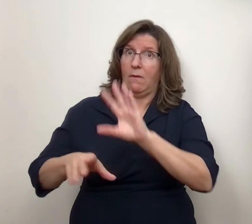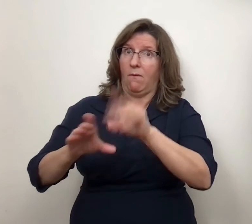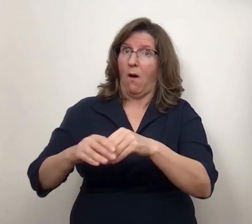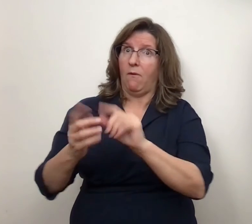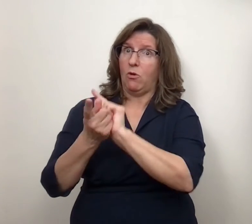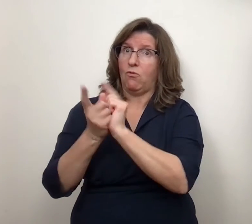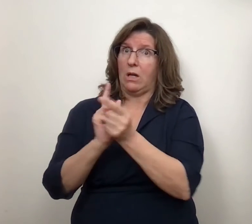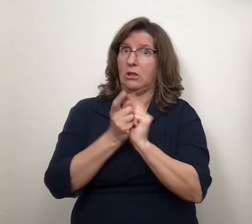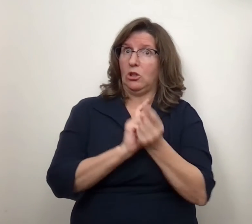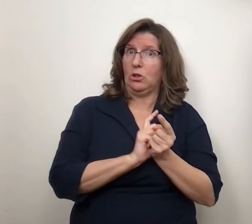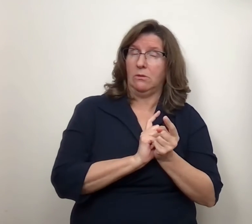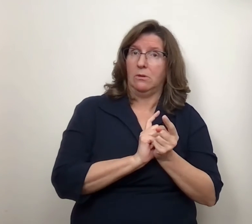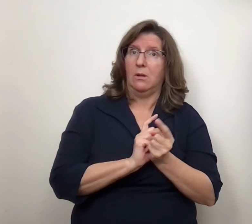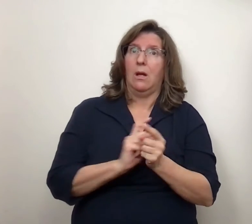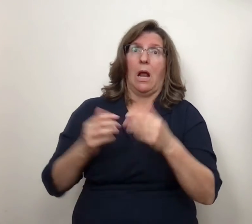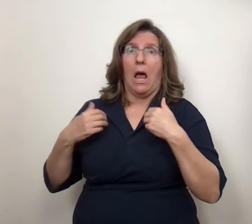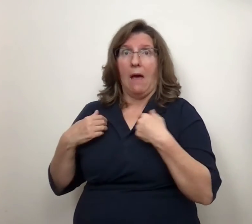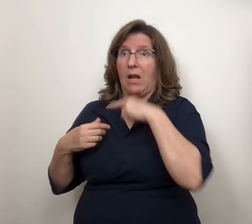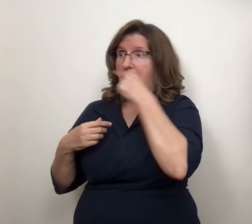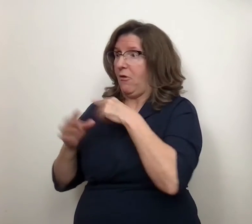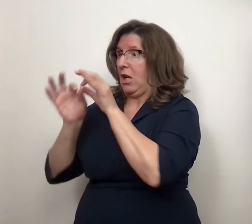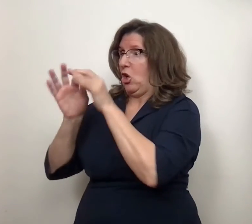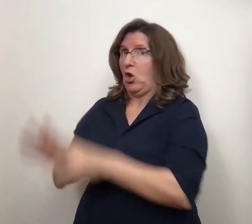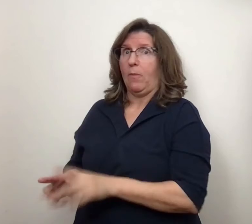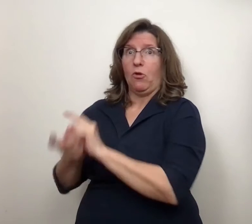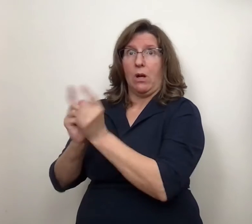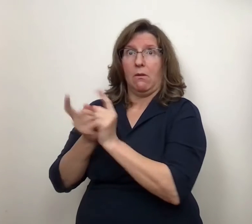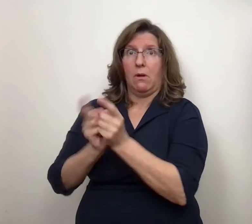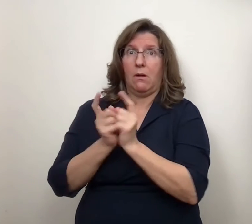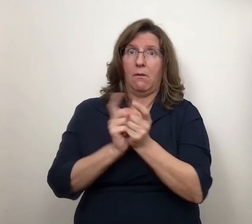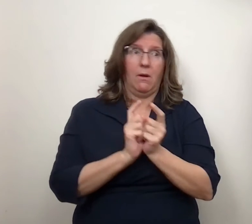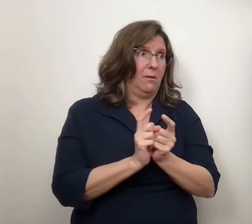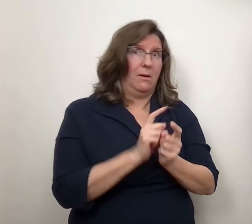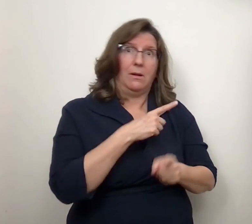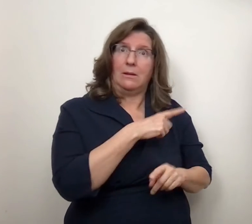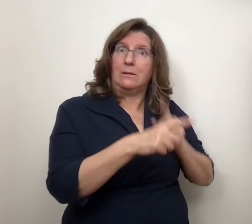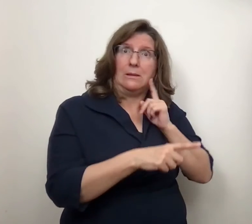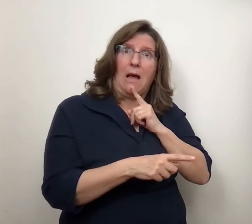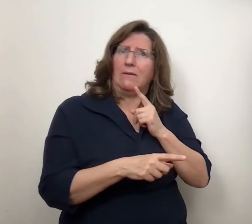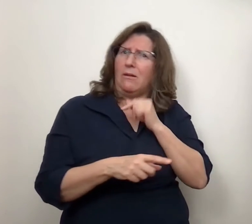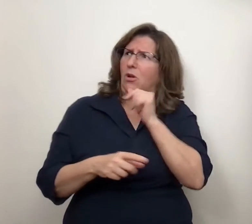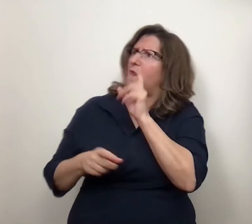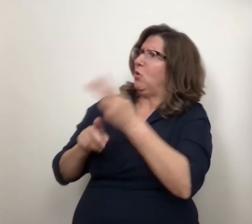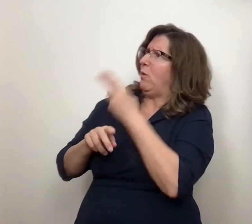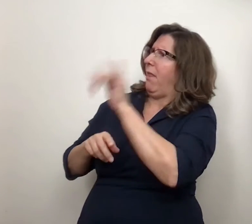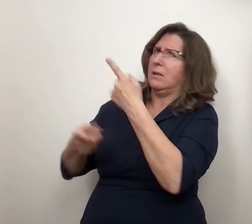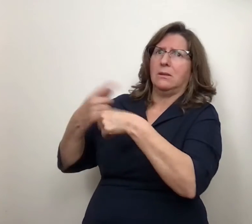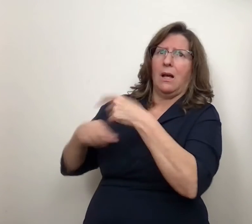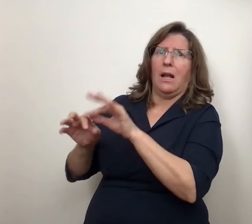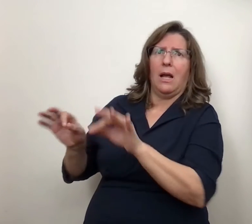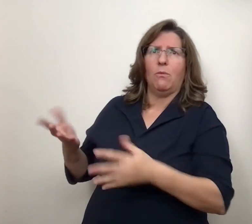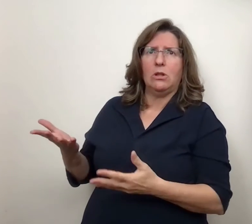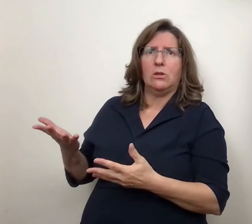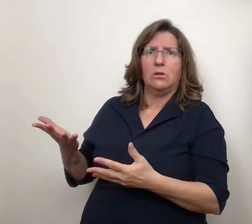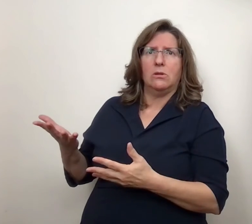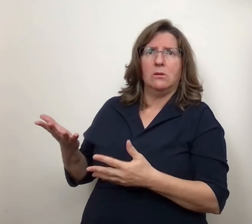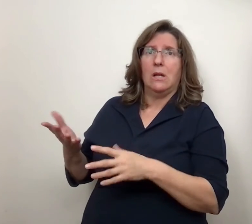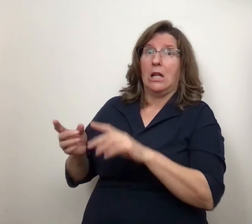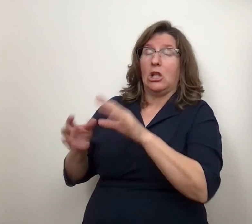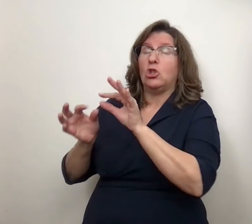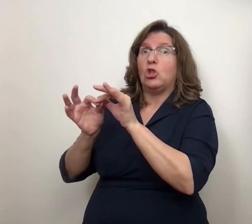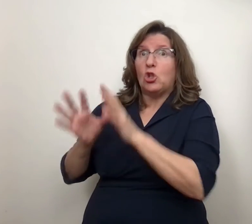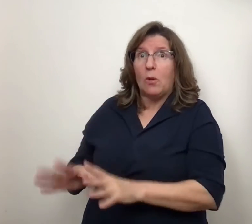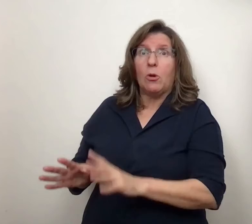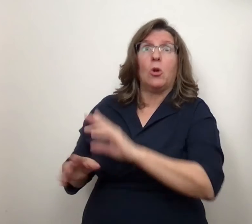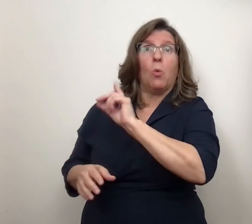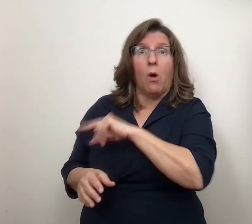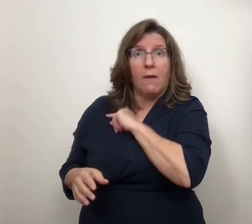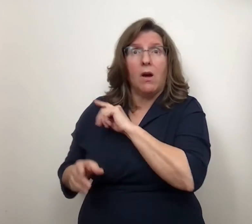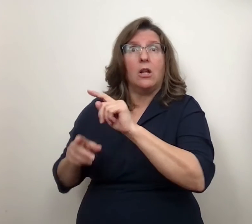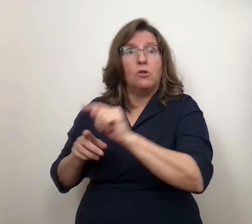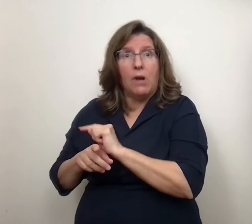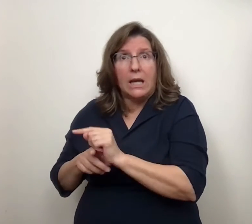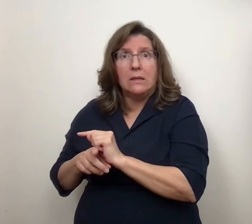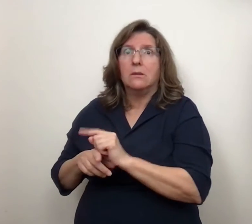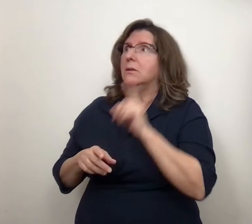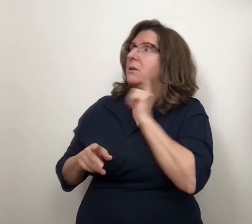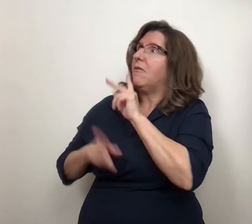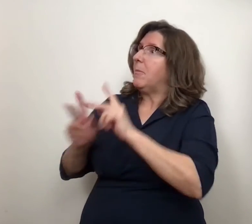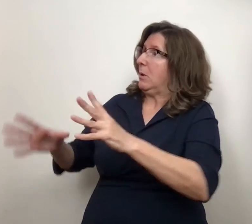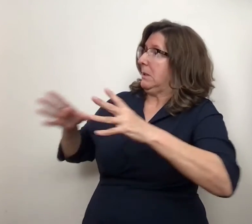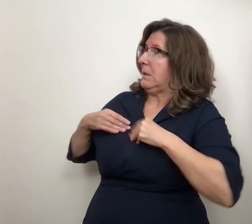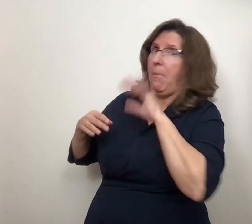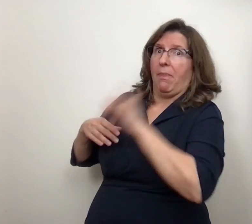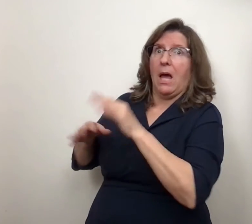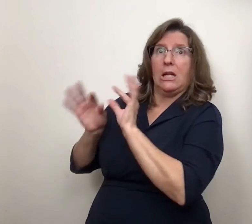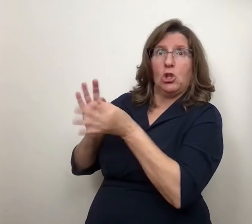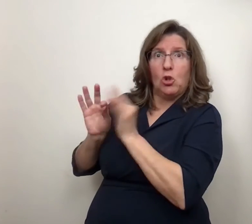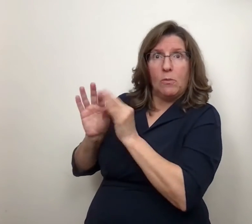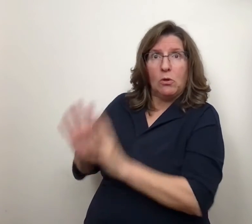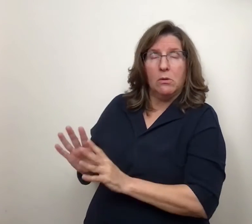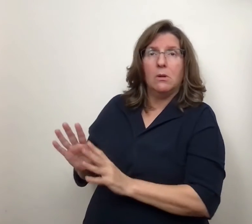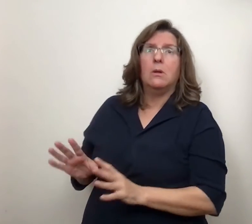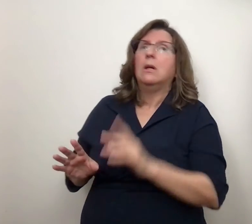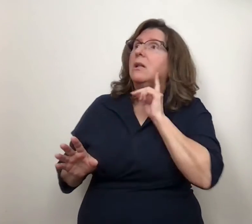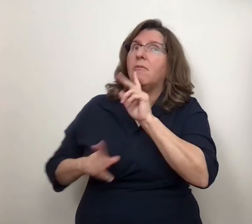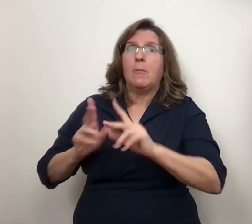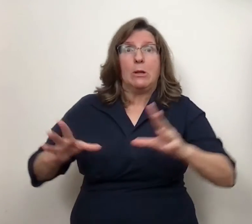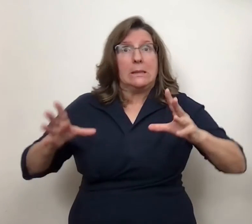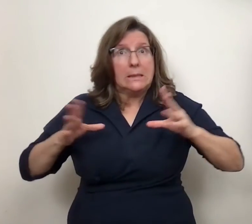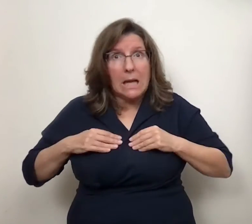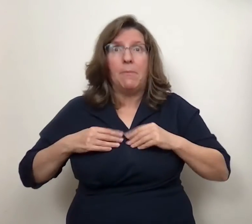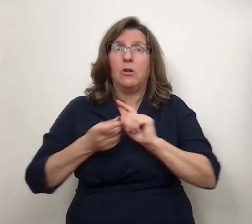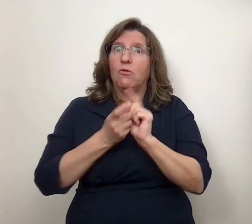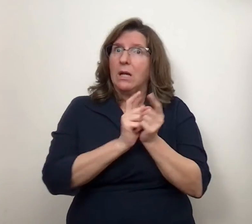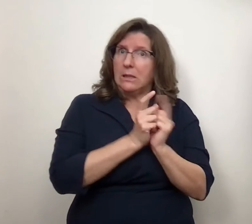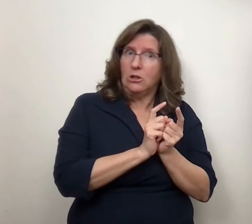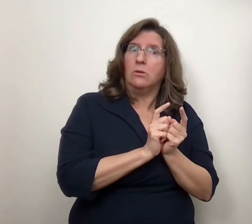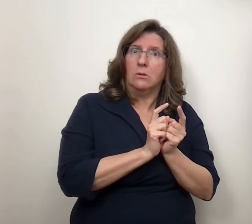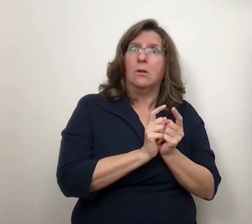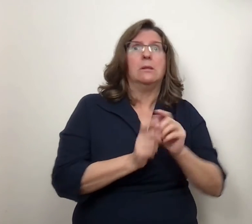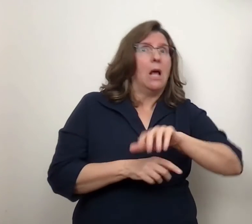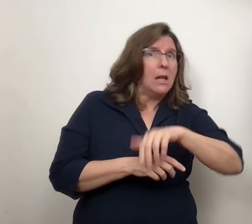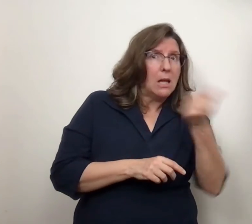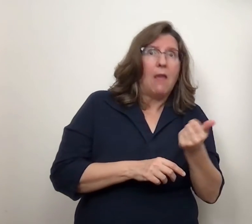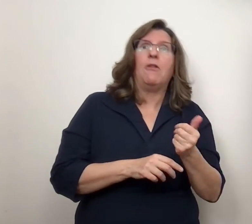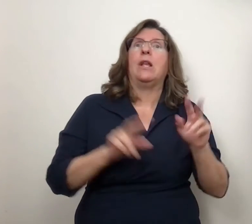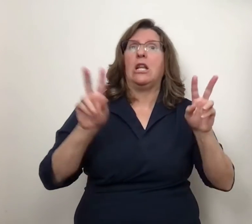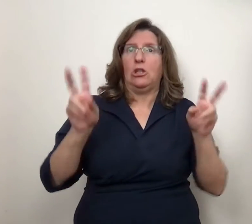Interactivity with the text, video or images